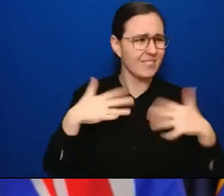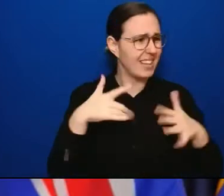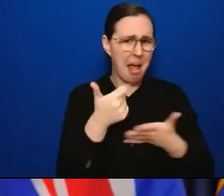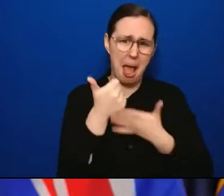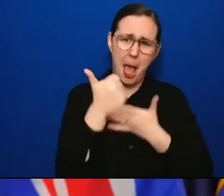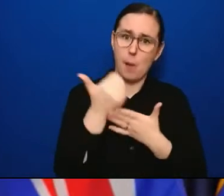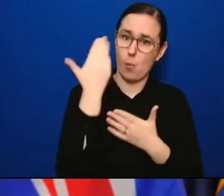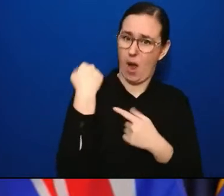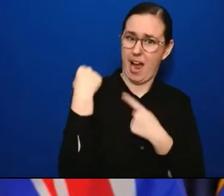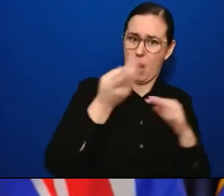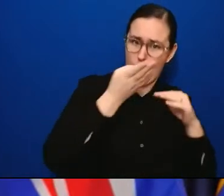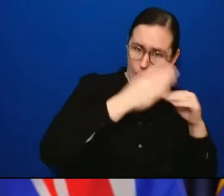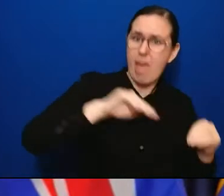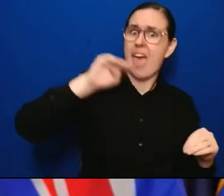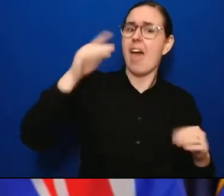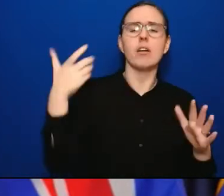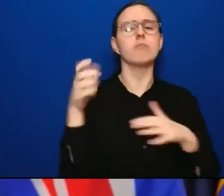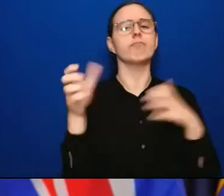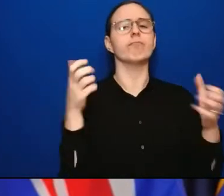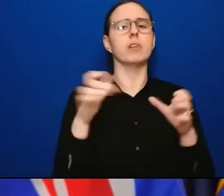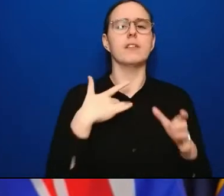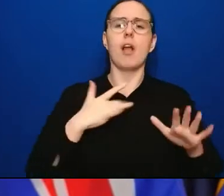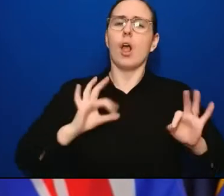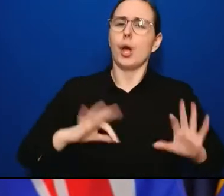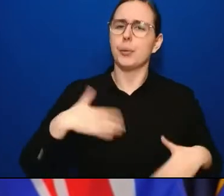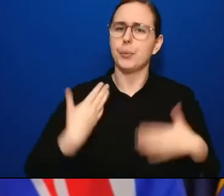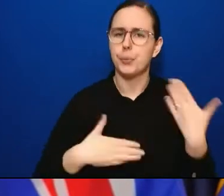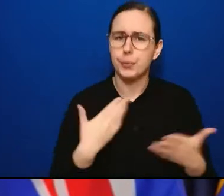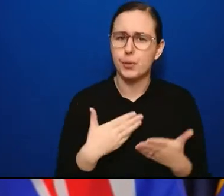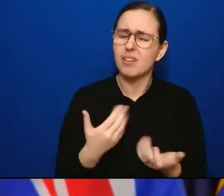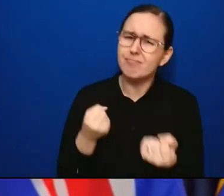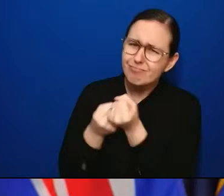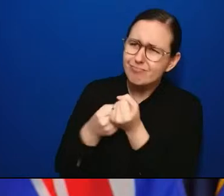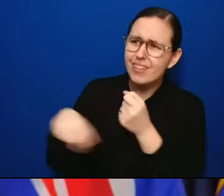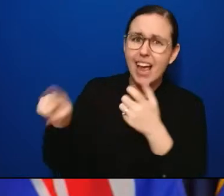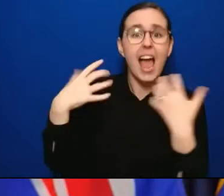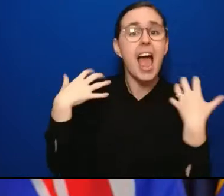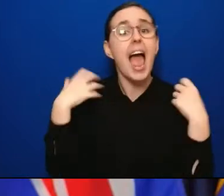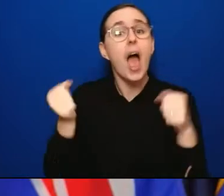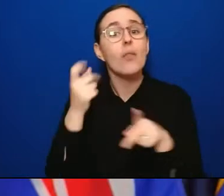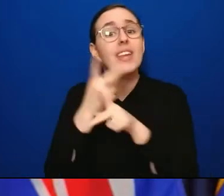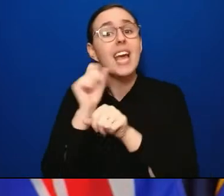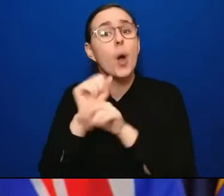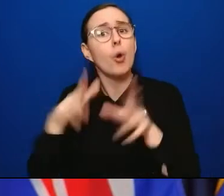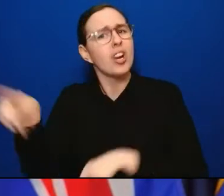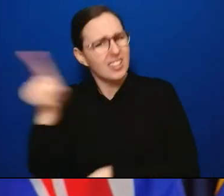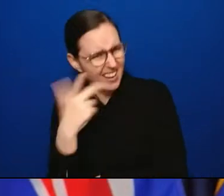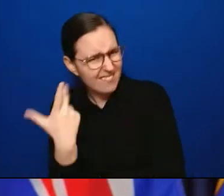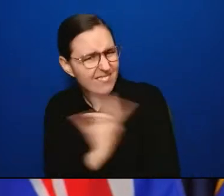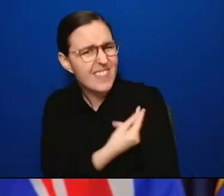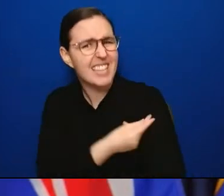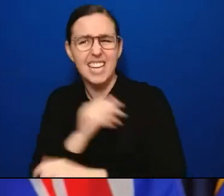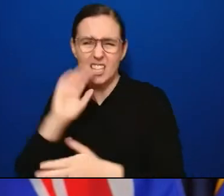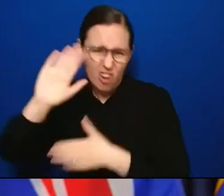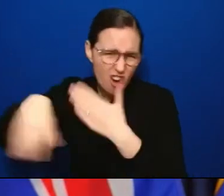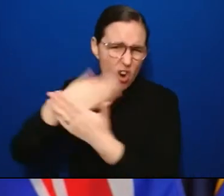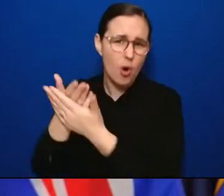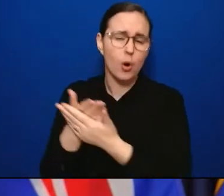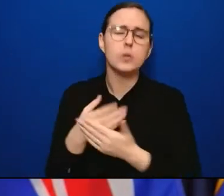During this most recent wave of Covid 19 all of our healthcare workers and our facilities,